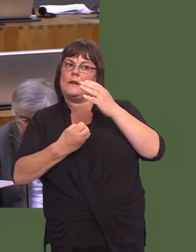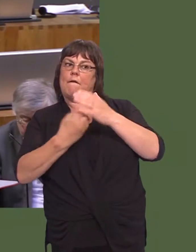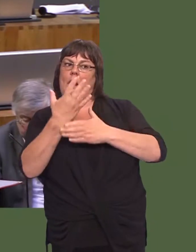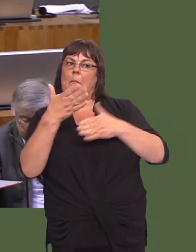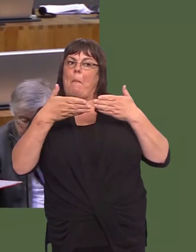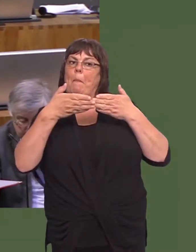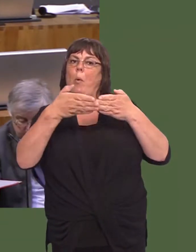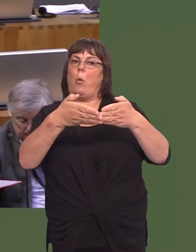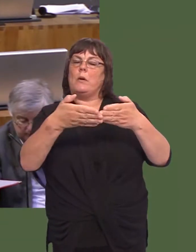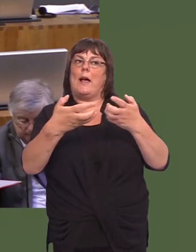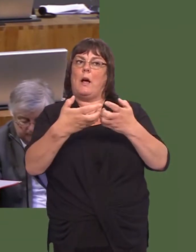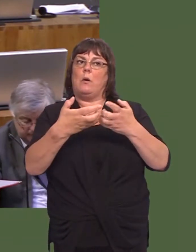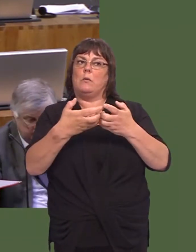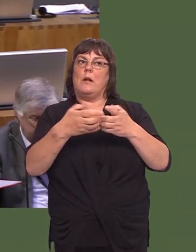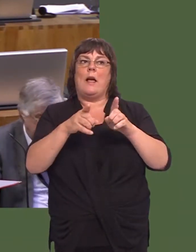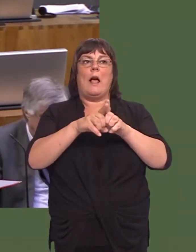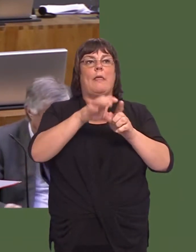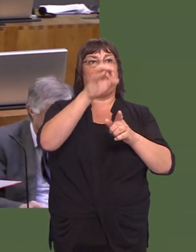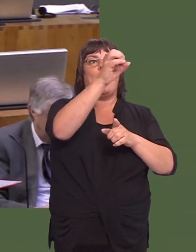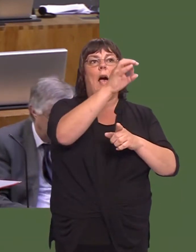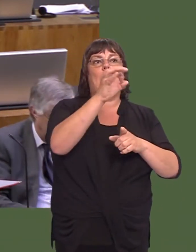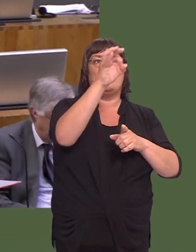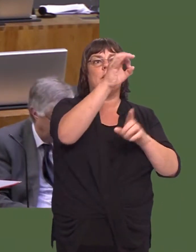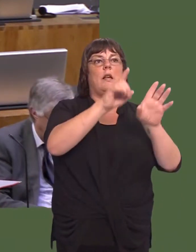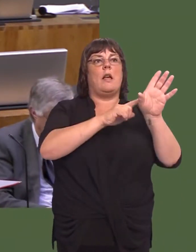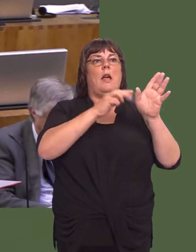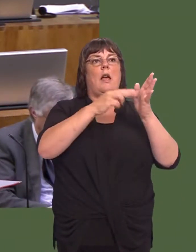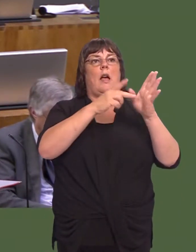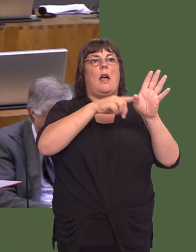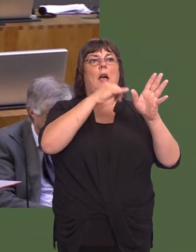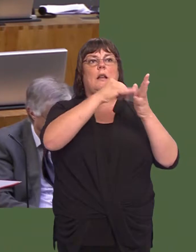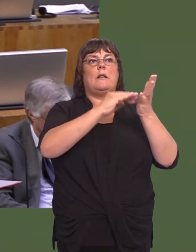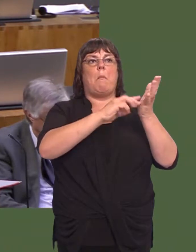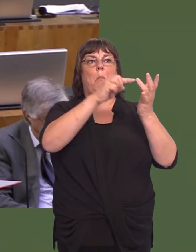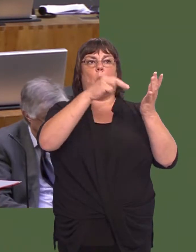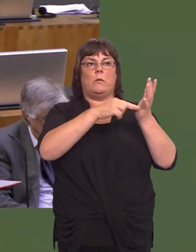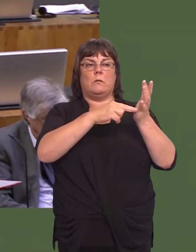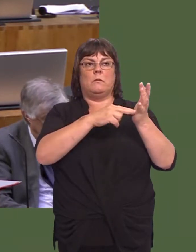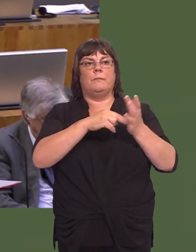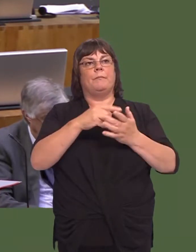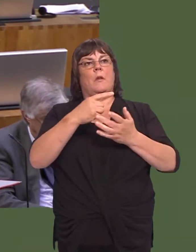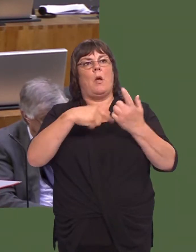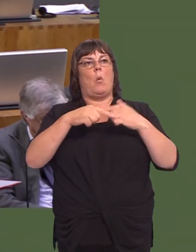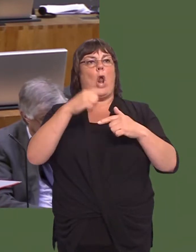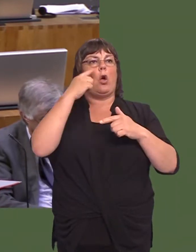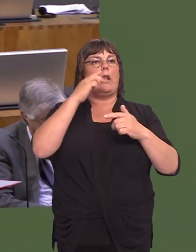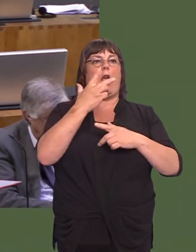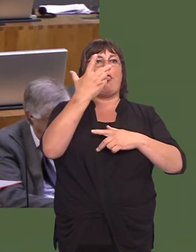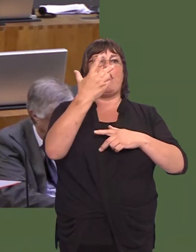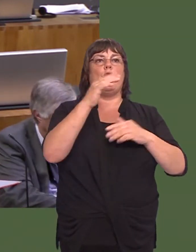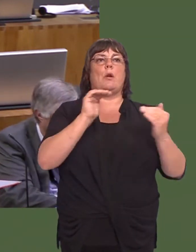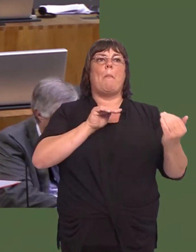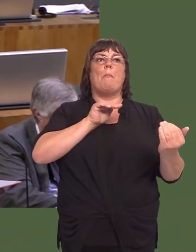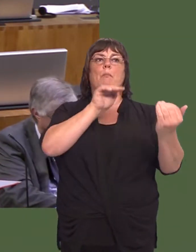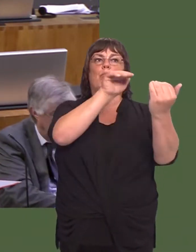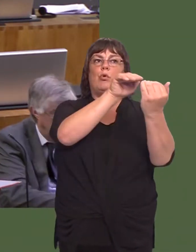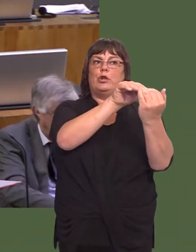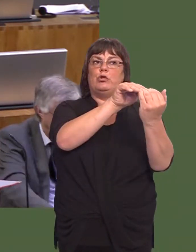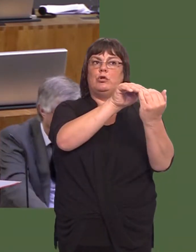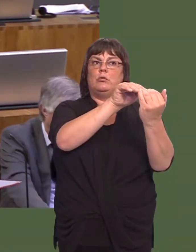And, of course, as regards the island, Ynys MÙn, we are now looking at a third crossing